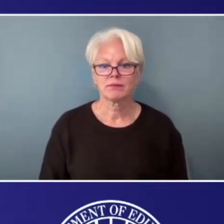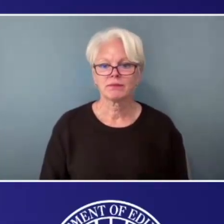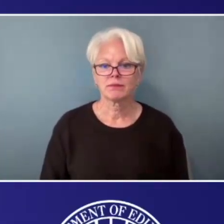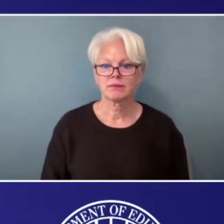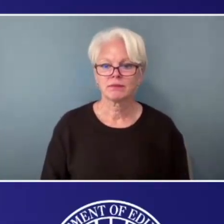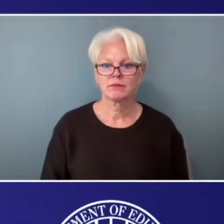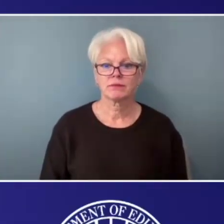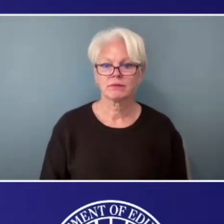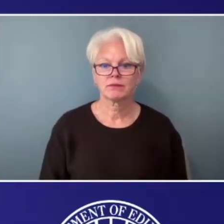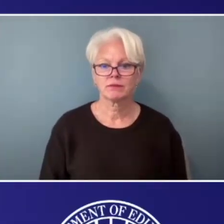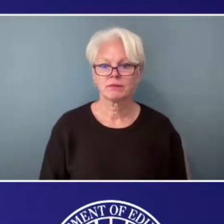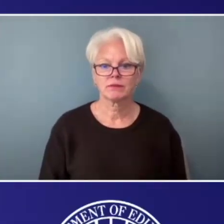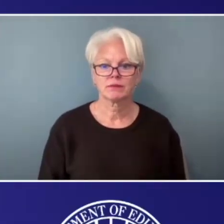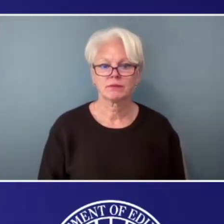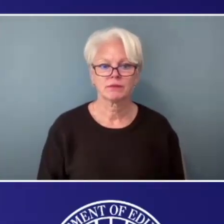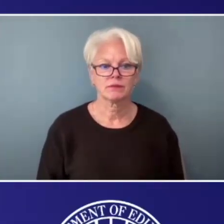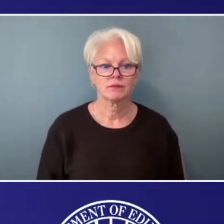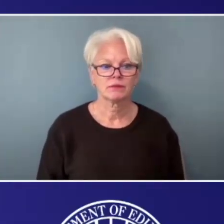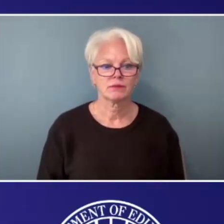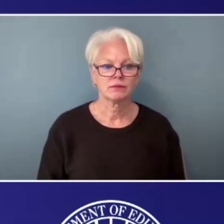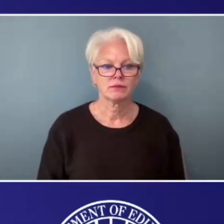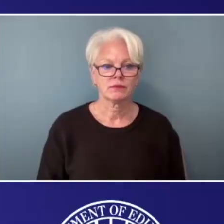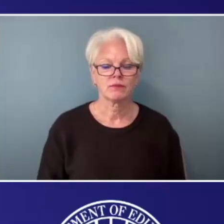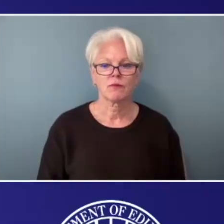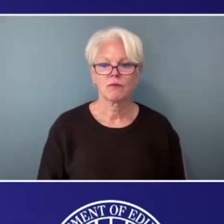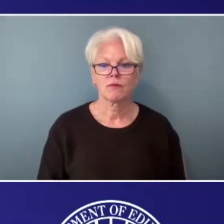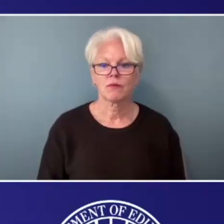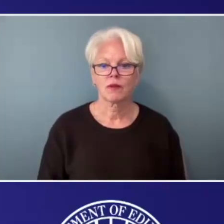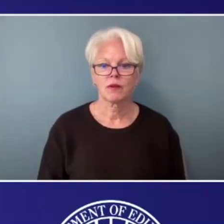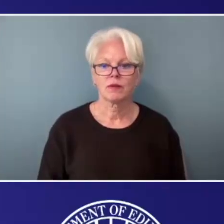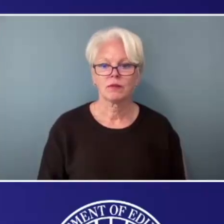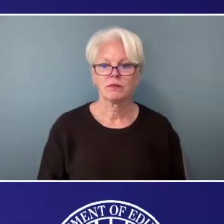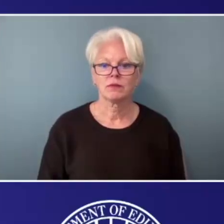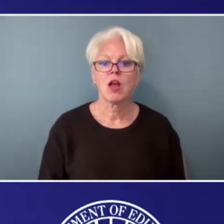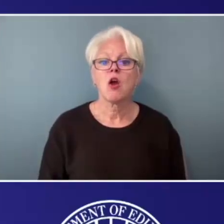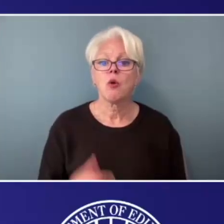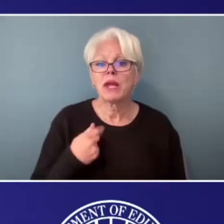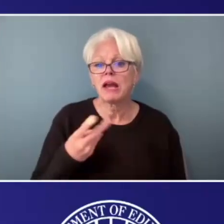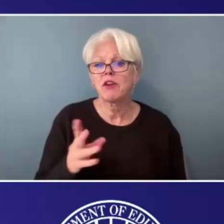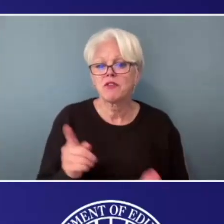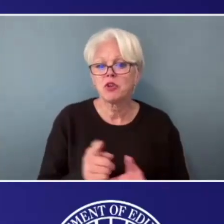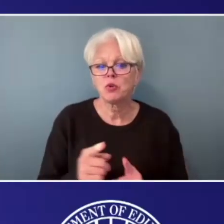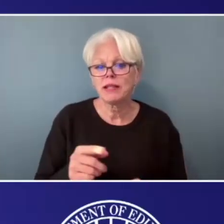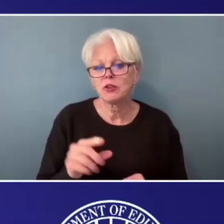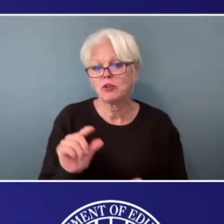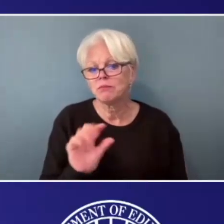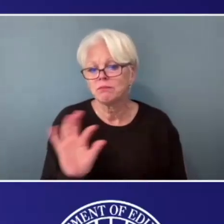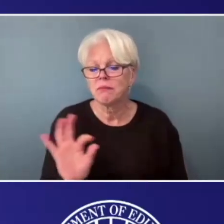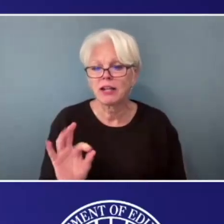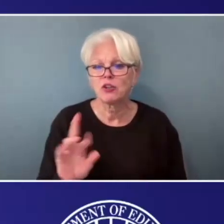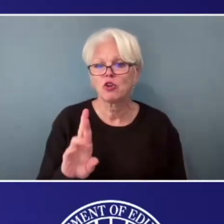We have a few minor little reg text changes based on our discussion from this morning.